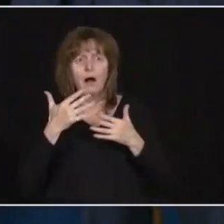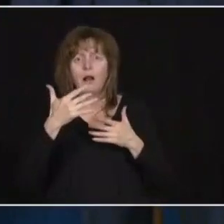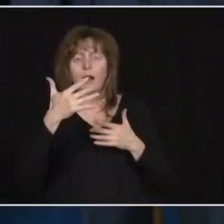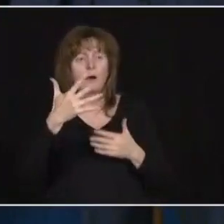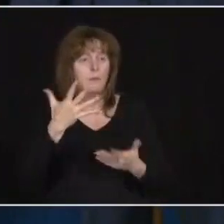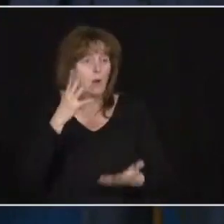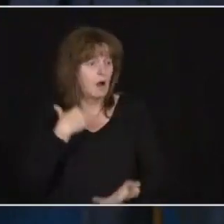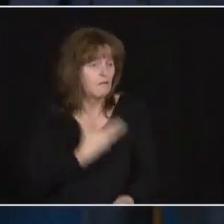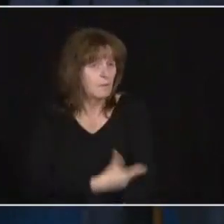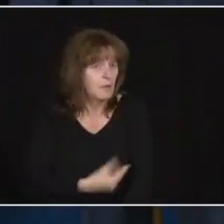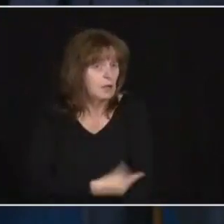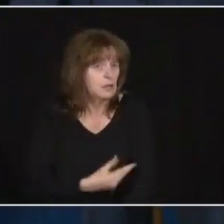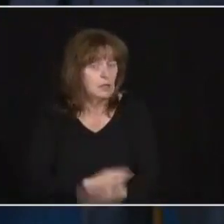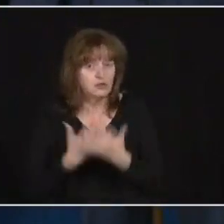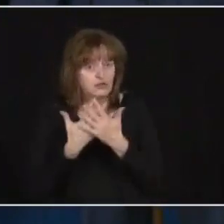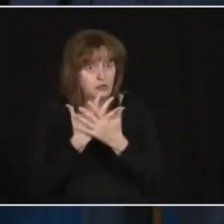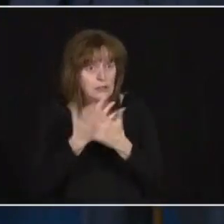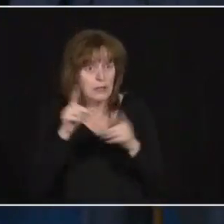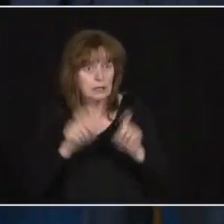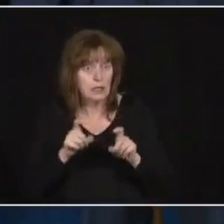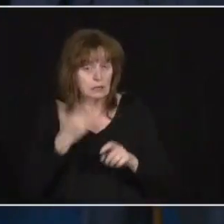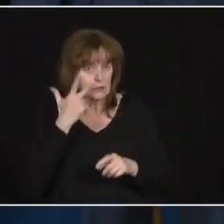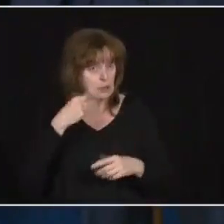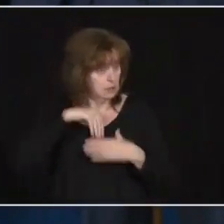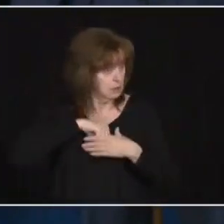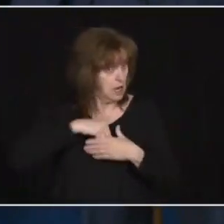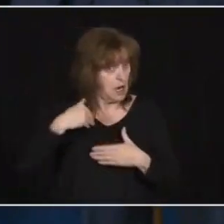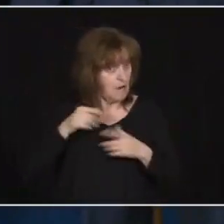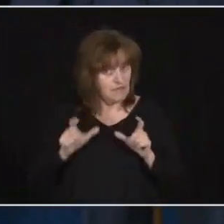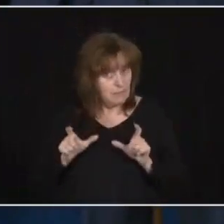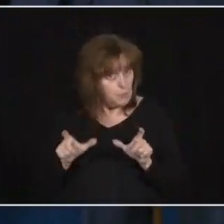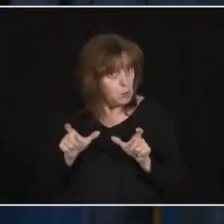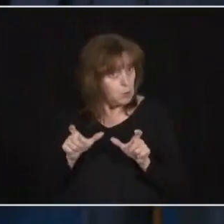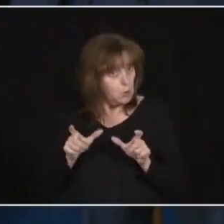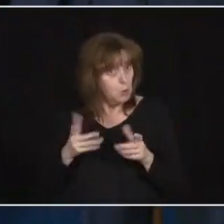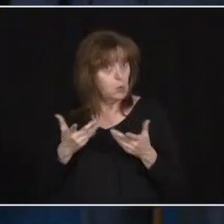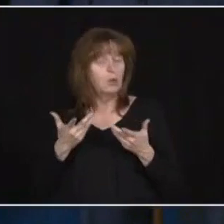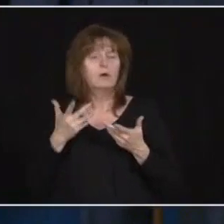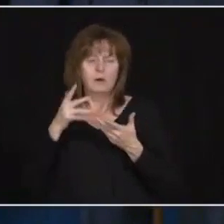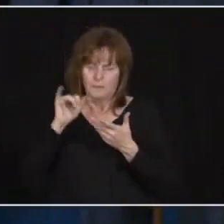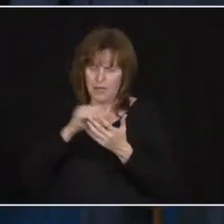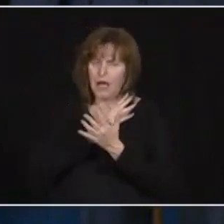antibody tests. So we are working on all of those factors right now.